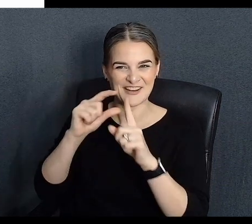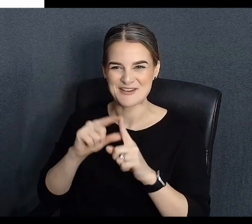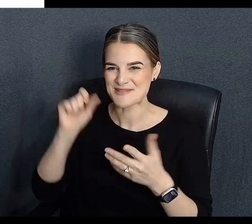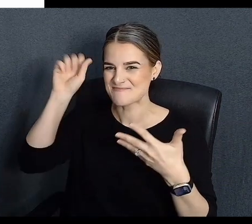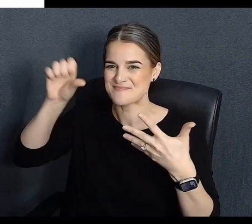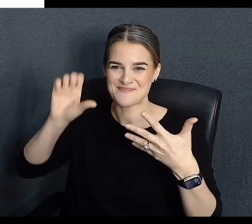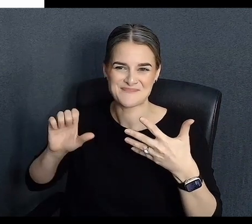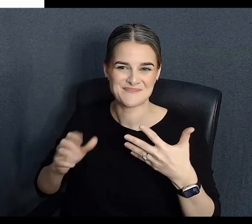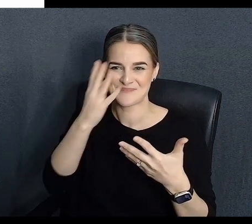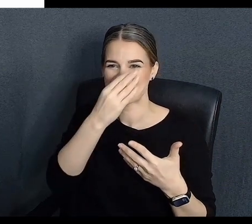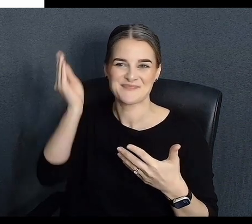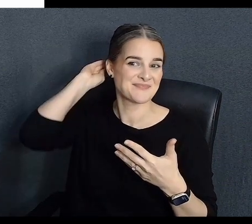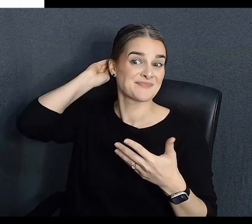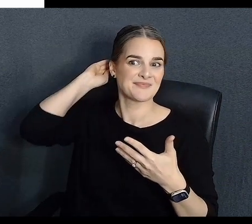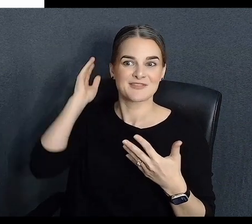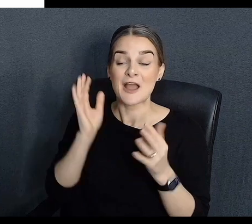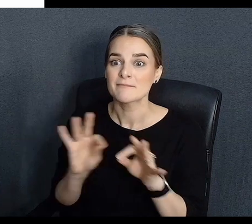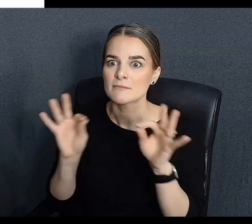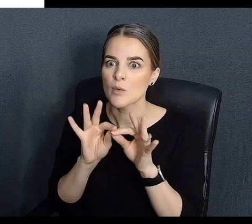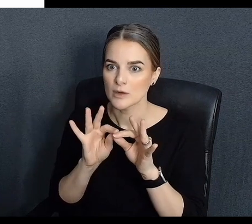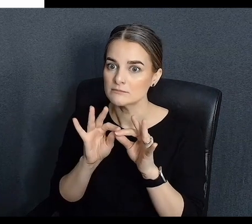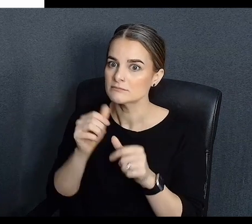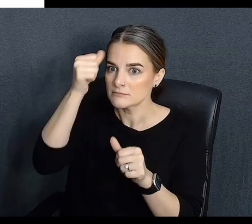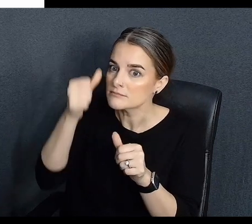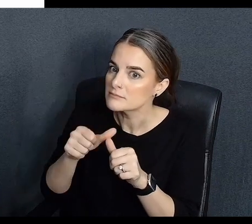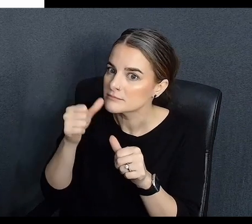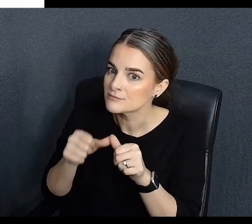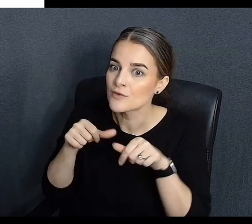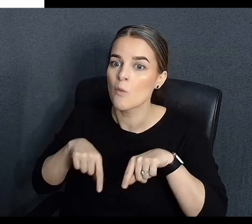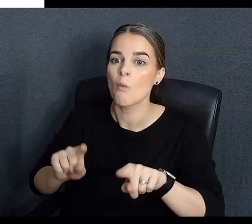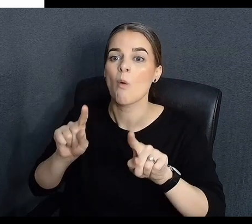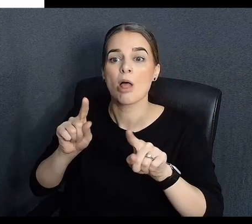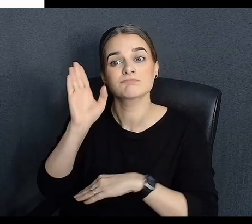Keep in mind that as we're talking throughout this presentation, there